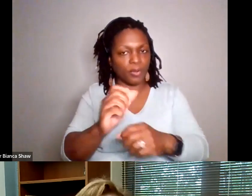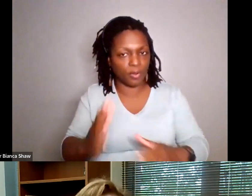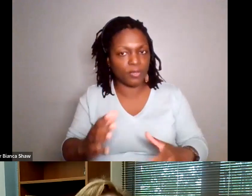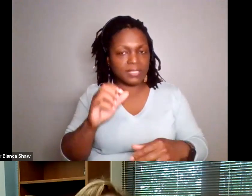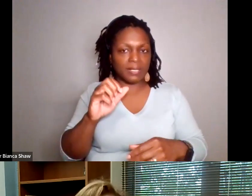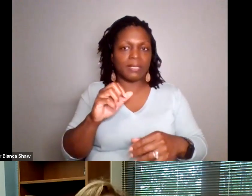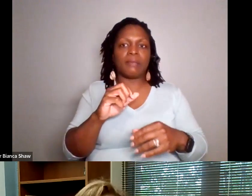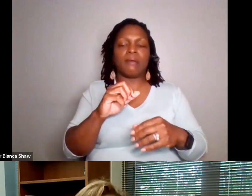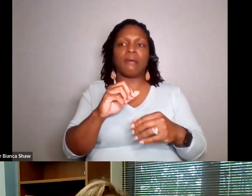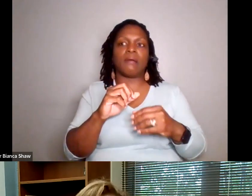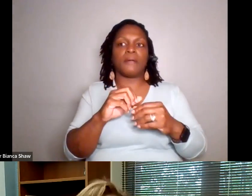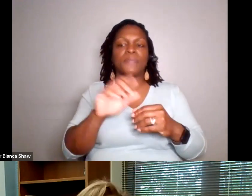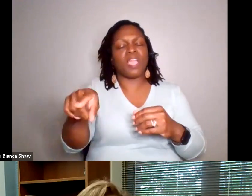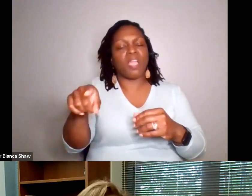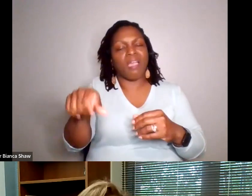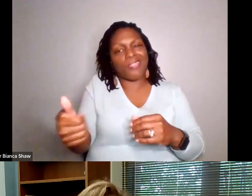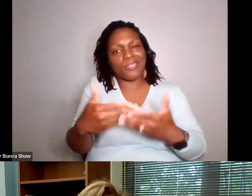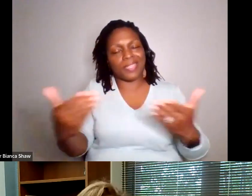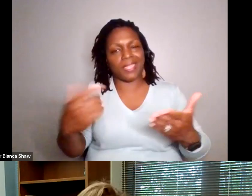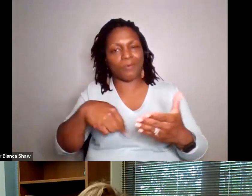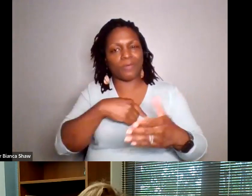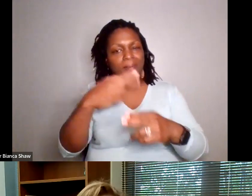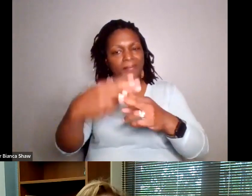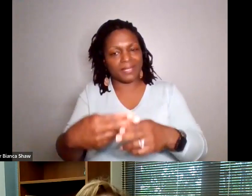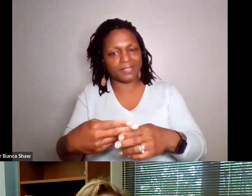The other thing I would mention on on this we haven't really said it.